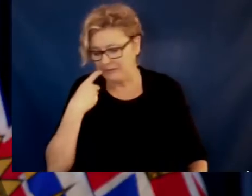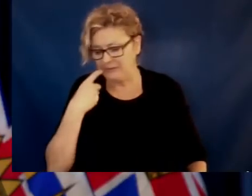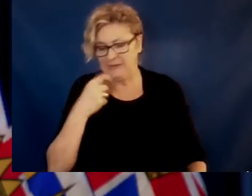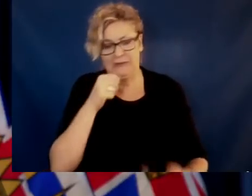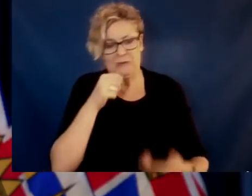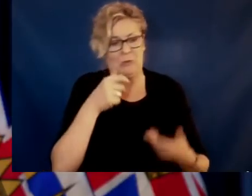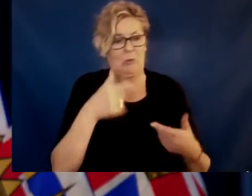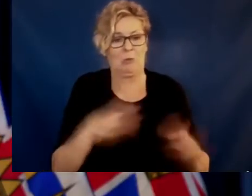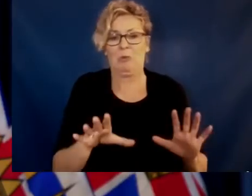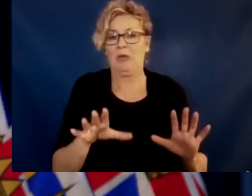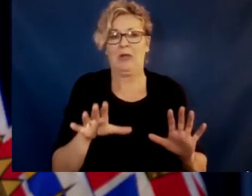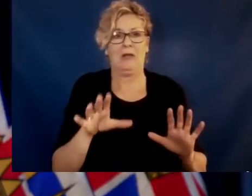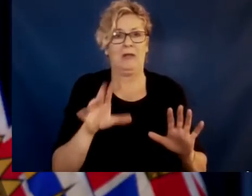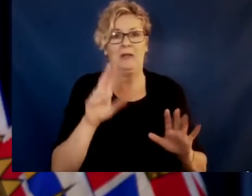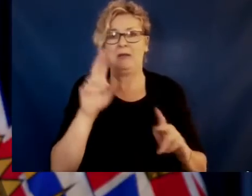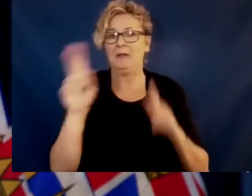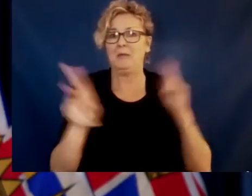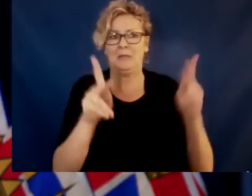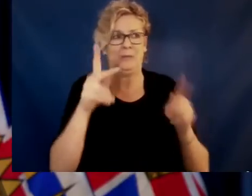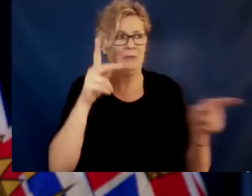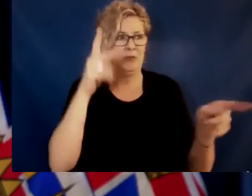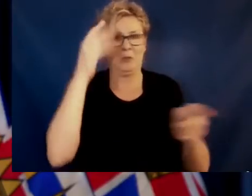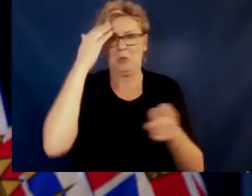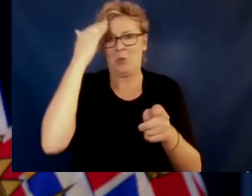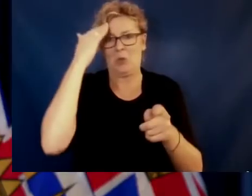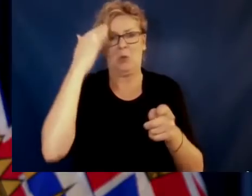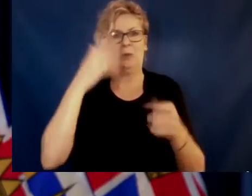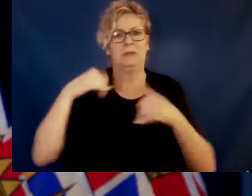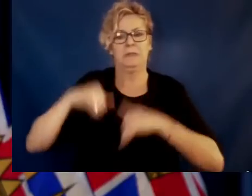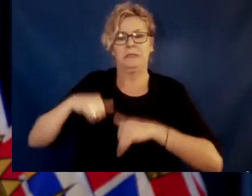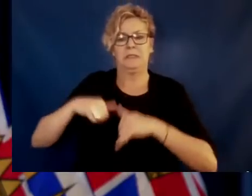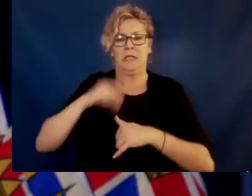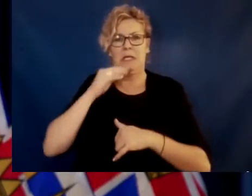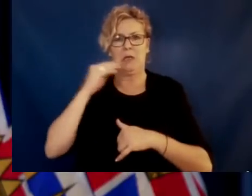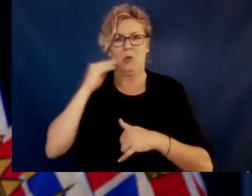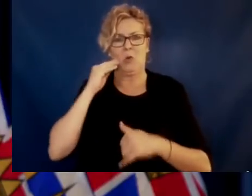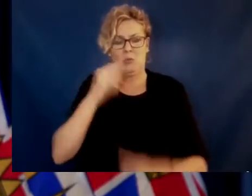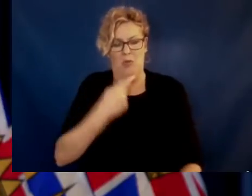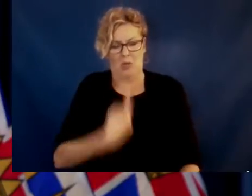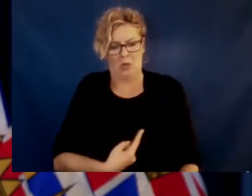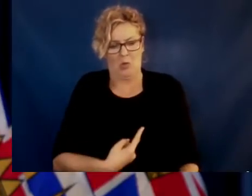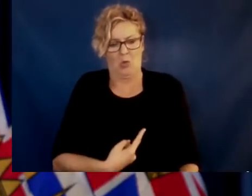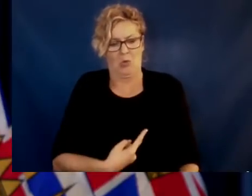Now is an important time to have those conversations with the people that you love, to